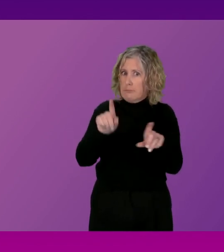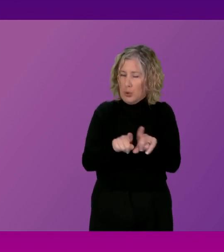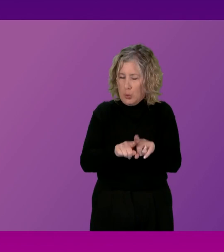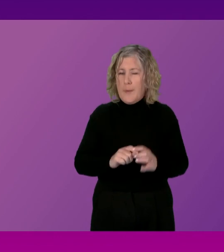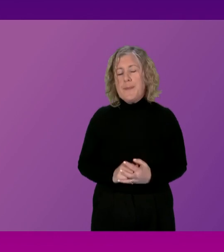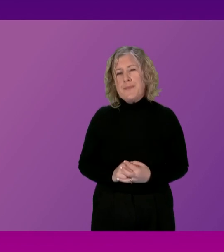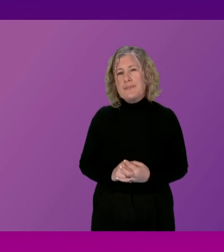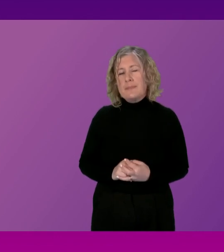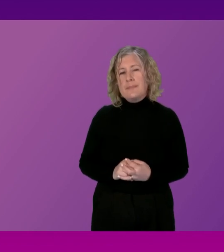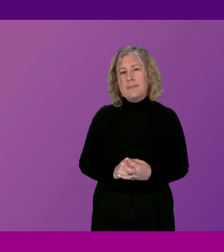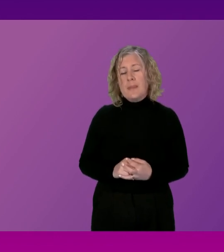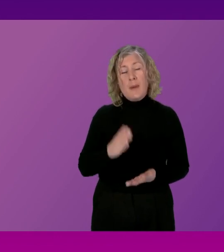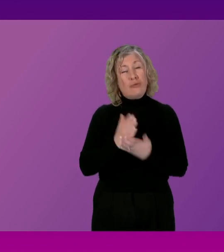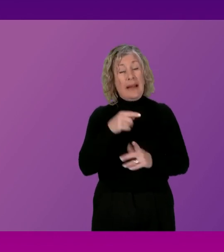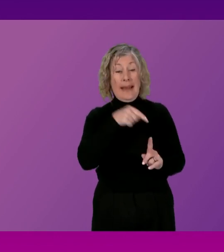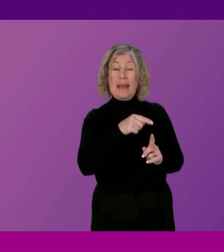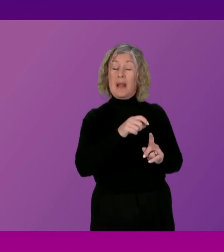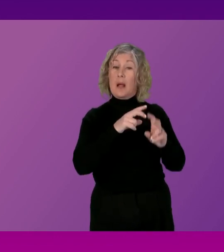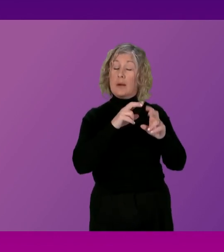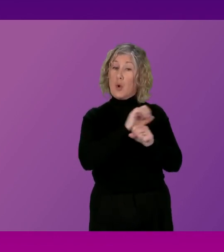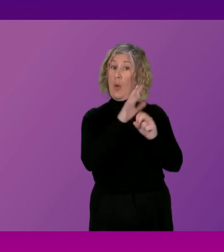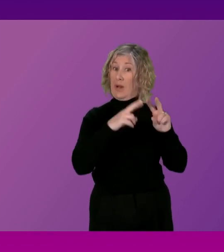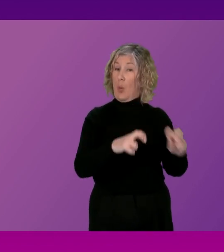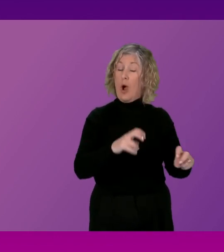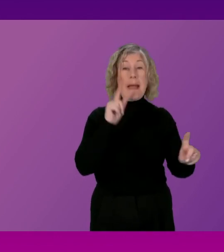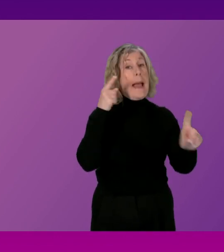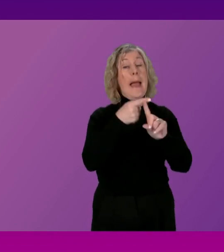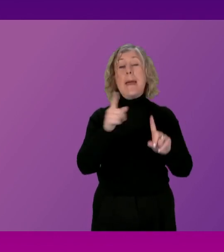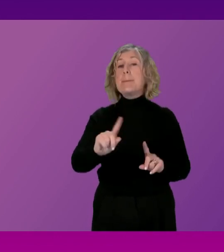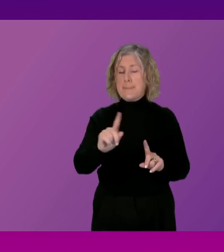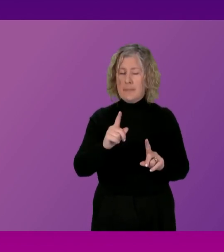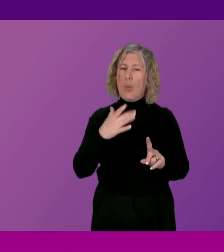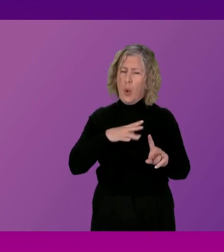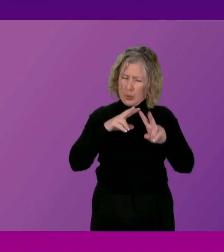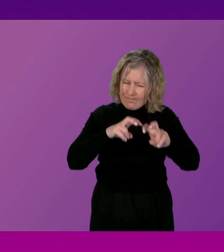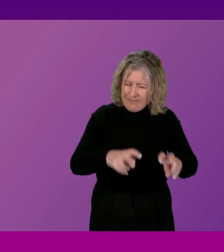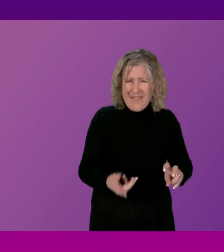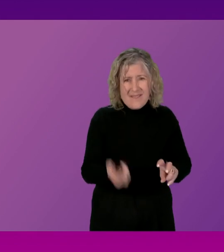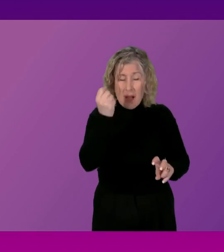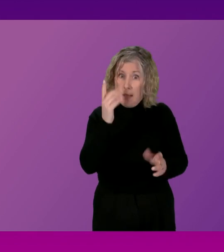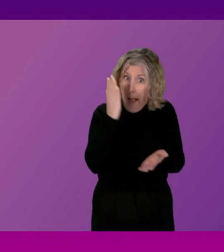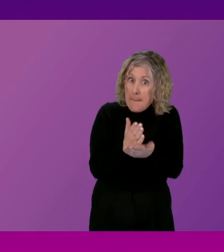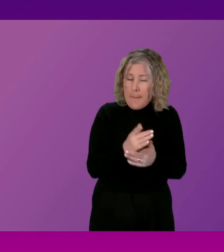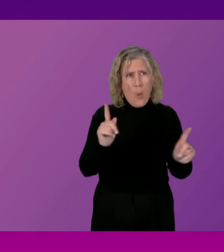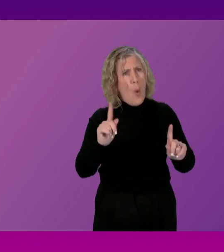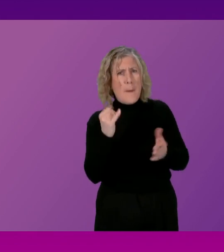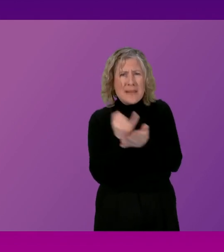The absolute purpose of the inquiry is to get to the truth of the handling of Covid matters and, where mistakes were made, to learn from them.